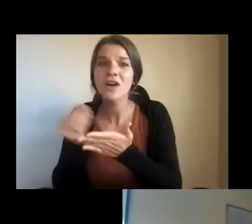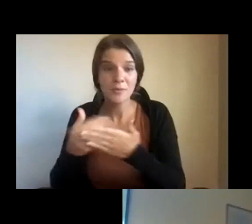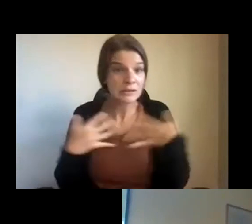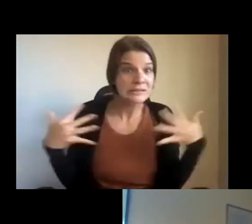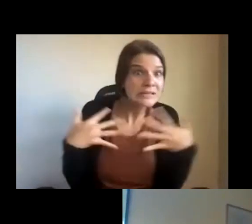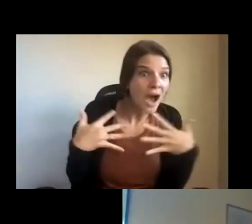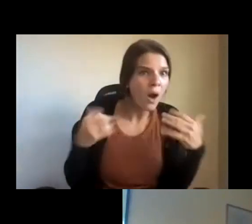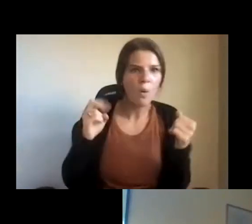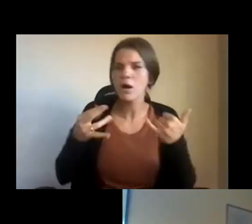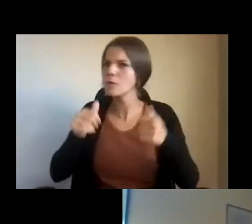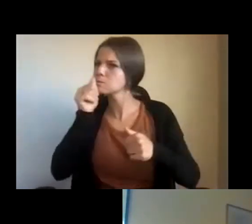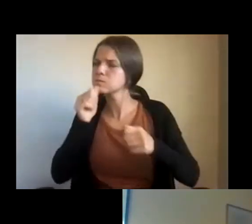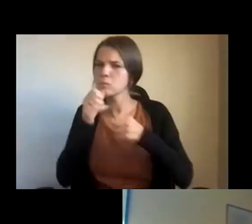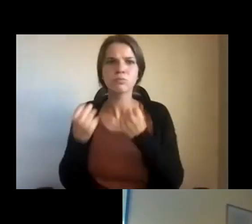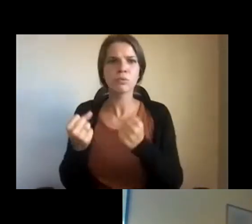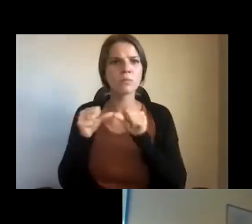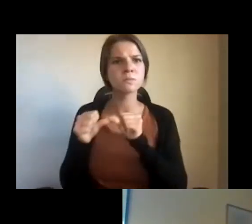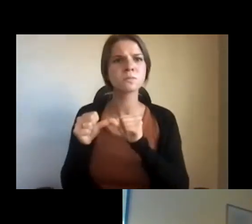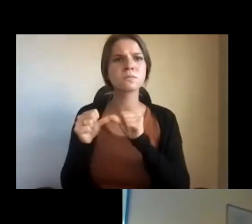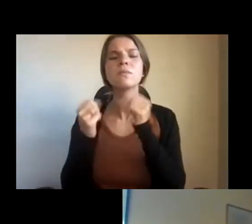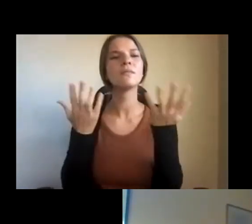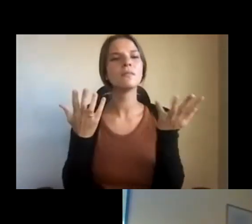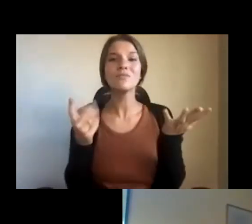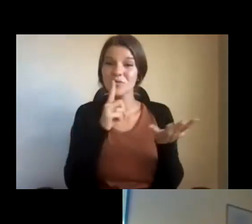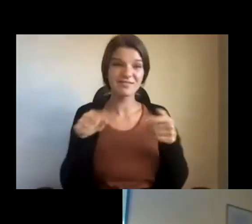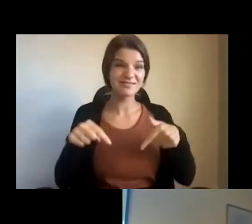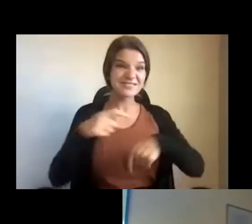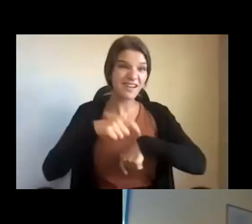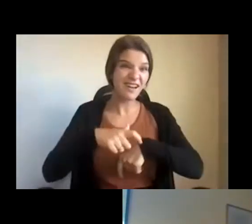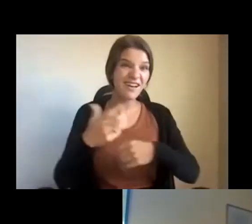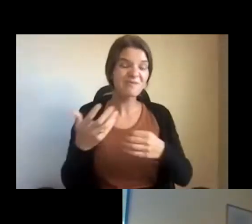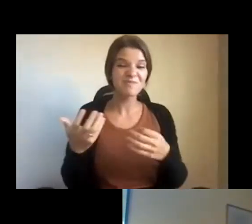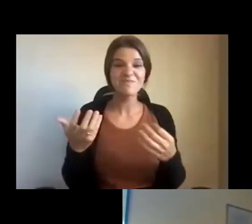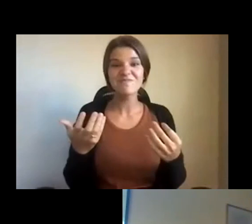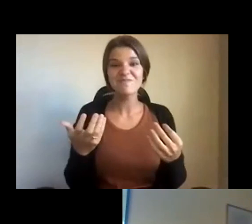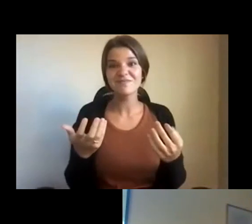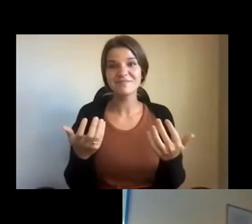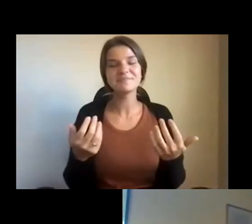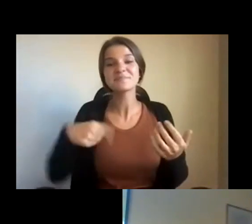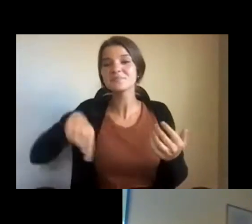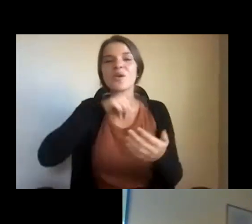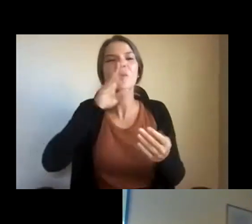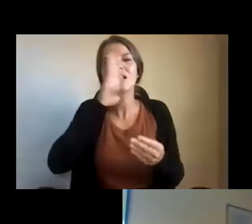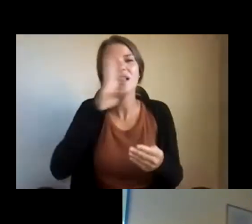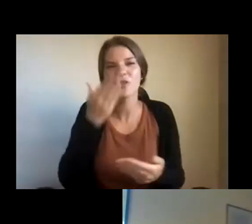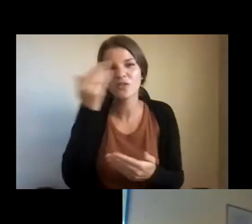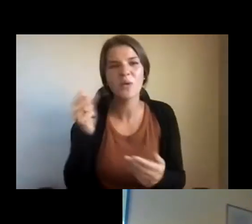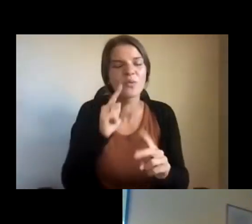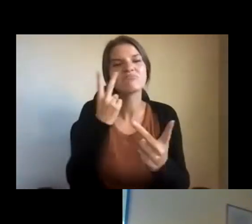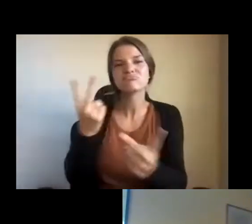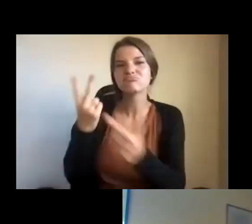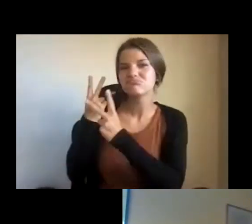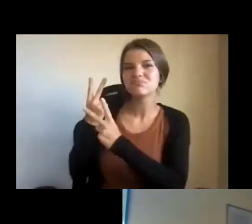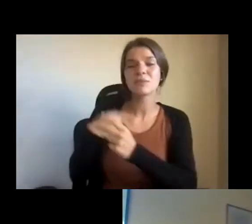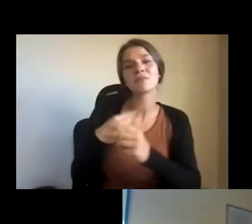This is just really a time that I know we'll never forget. I feel really fortunate to be on the U of R